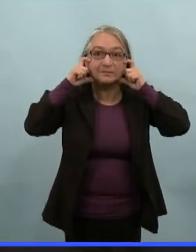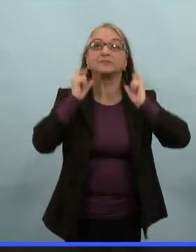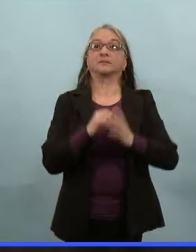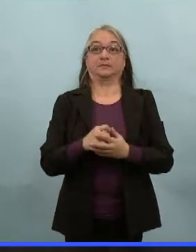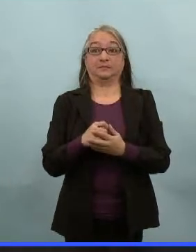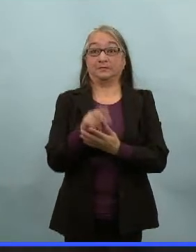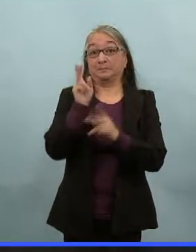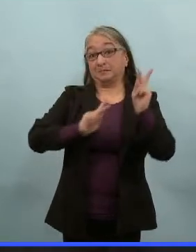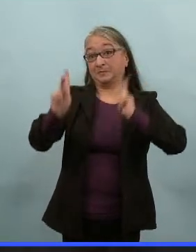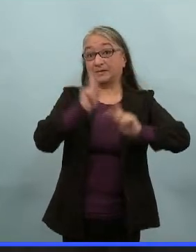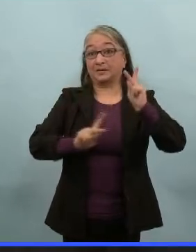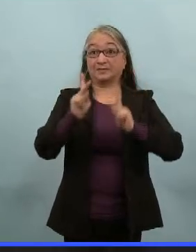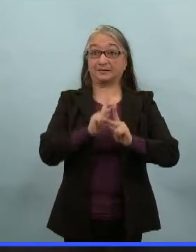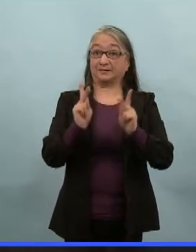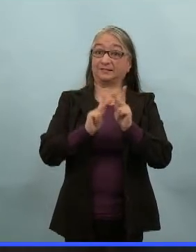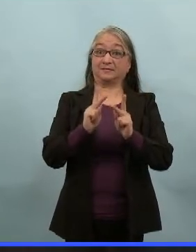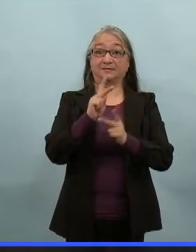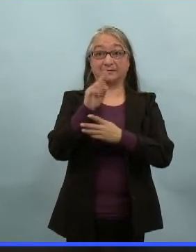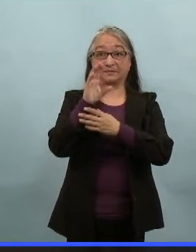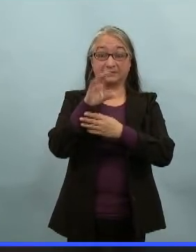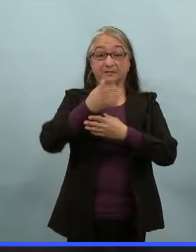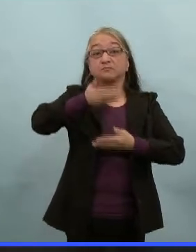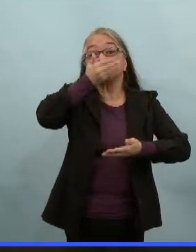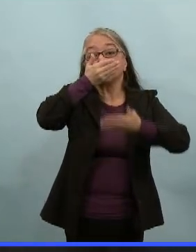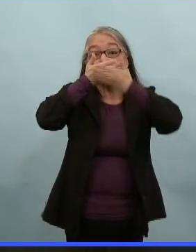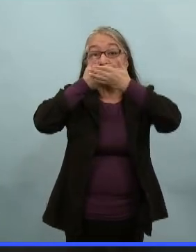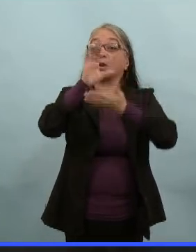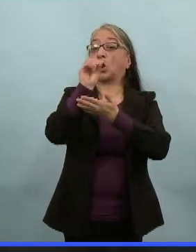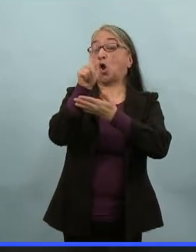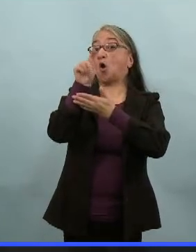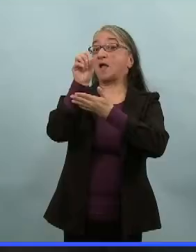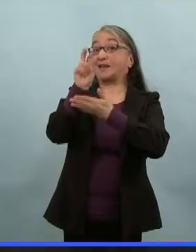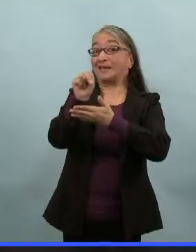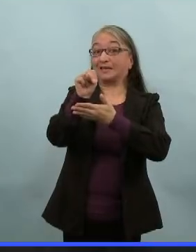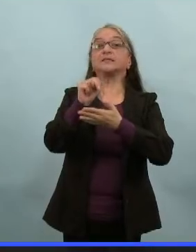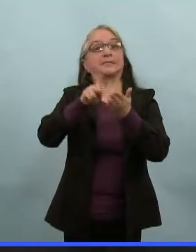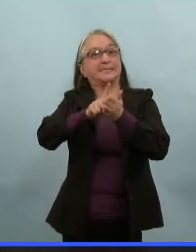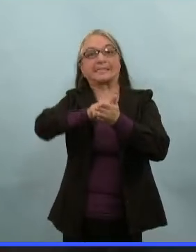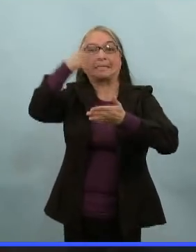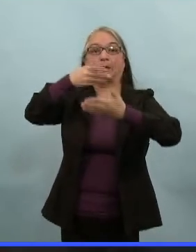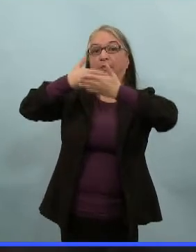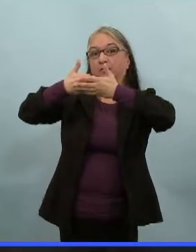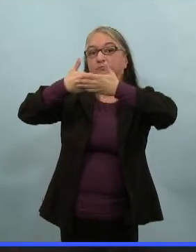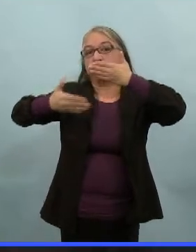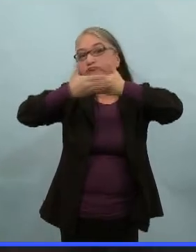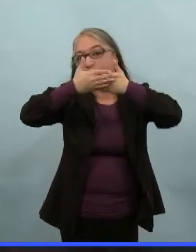the filter layer between the layers to wrap things up we know that things are changing rapidly and to